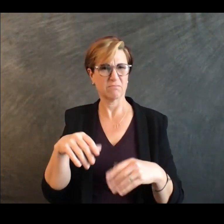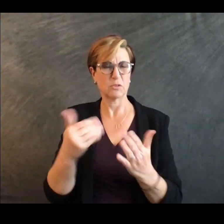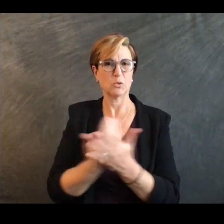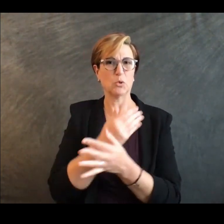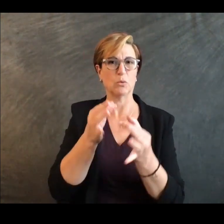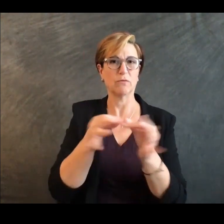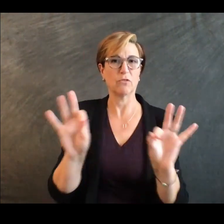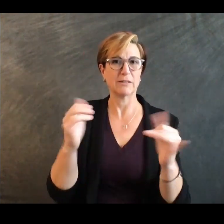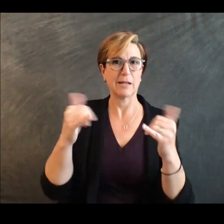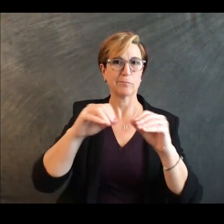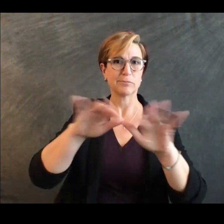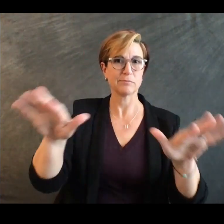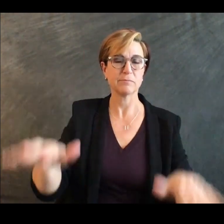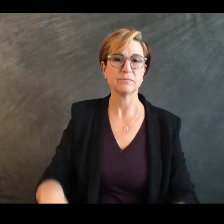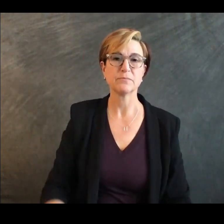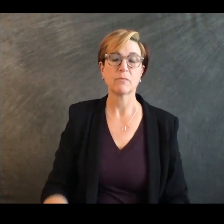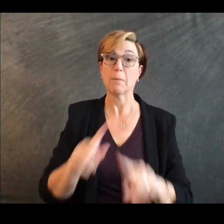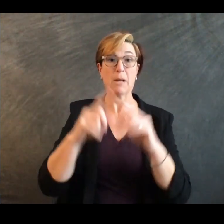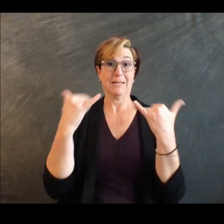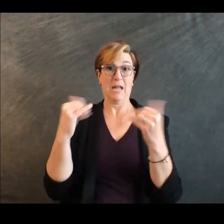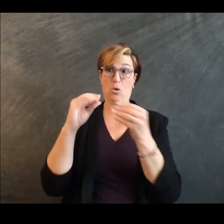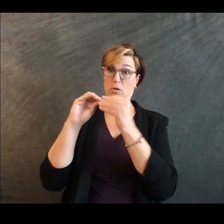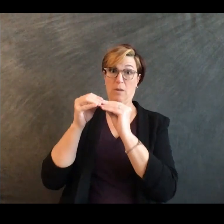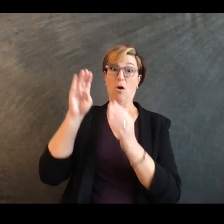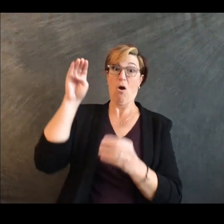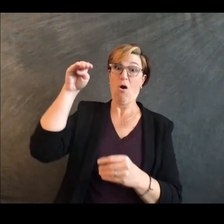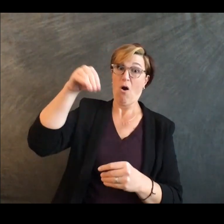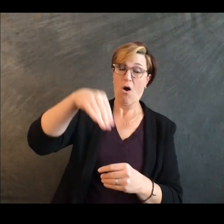this will be very painful week and next week